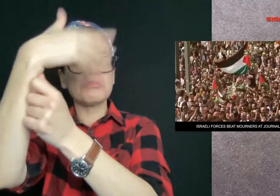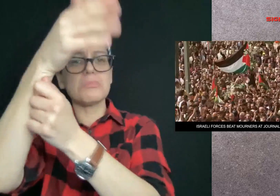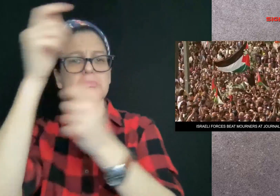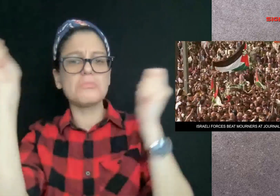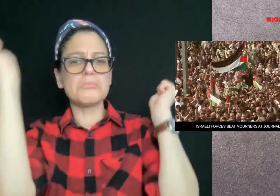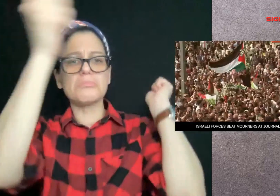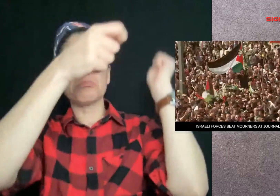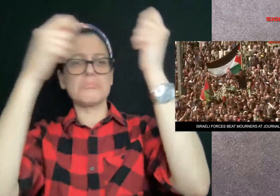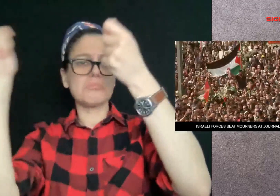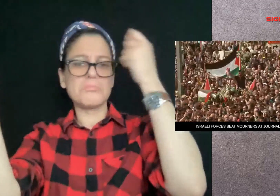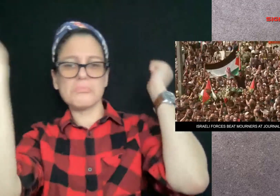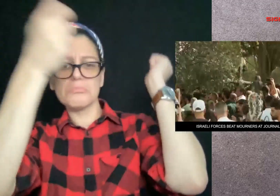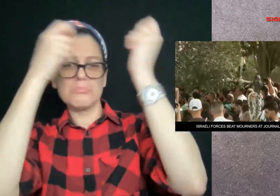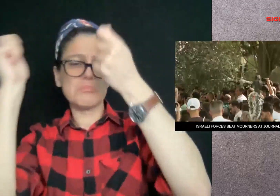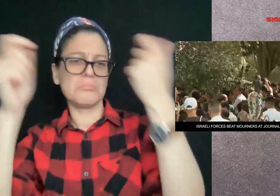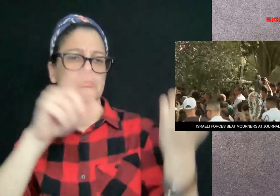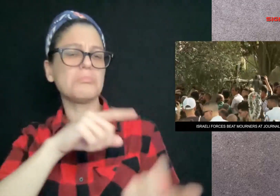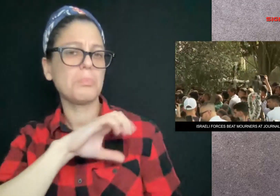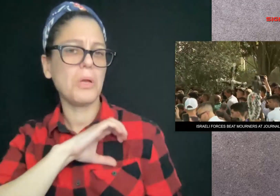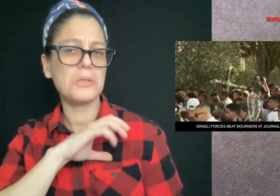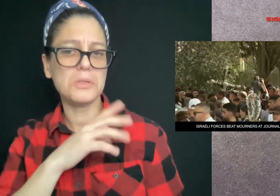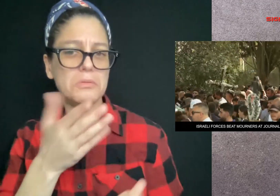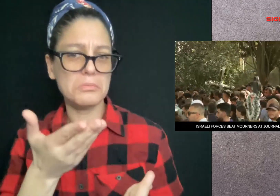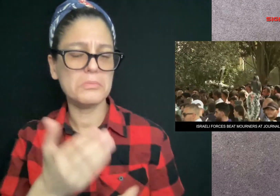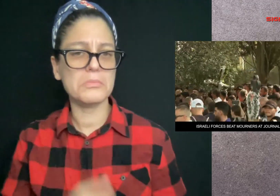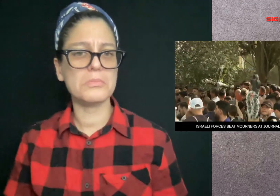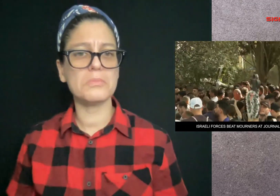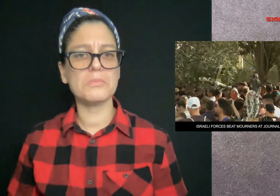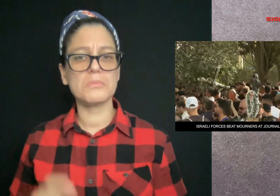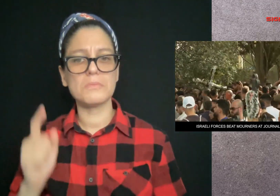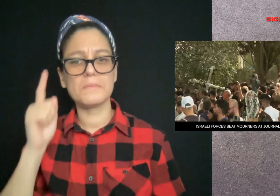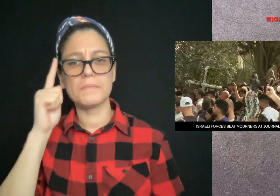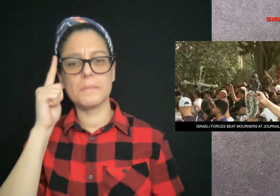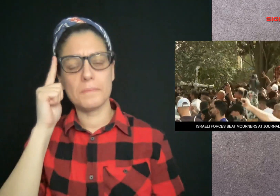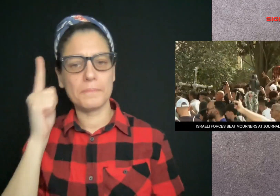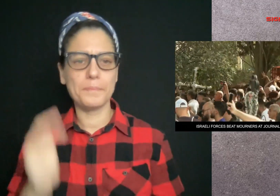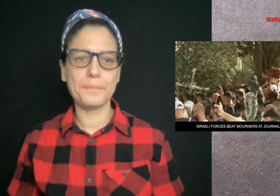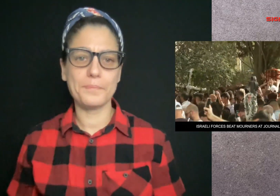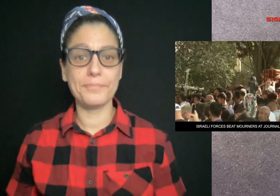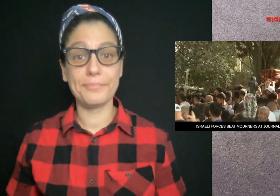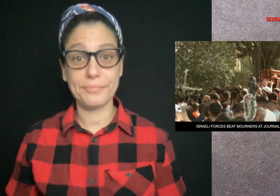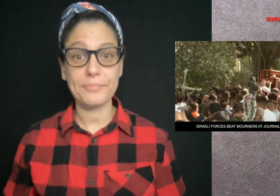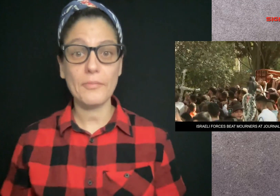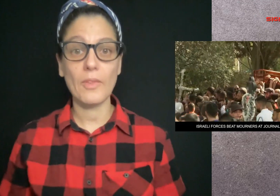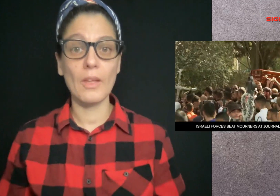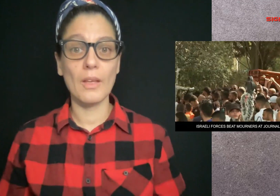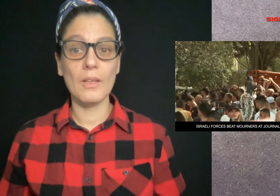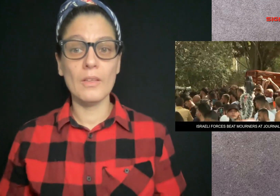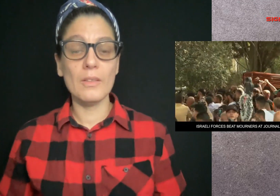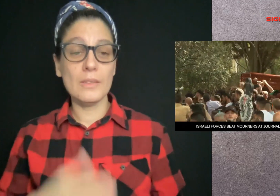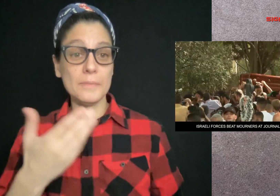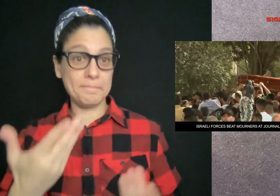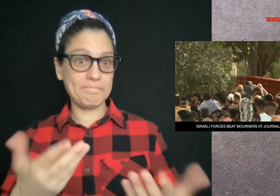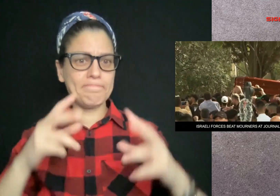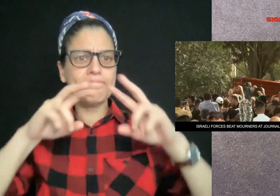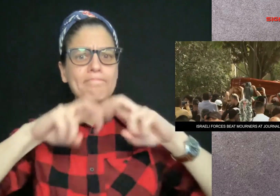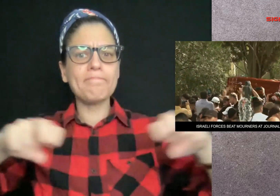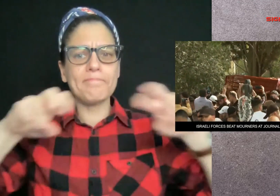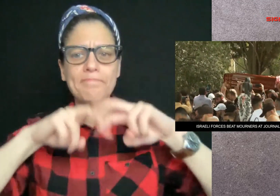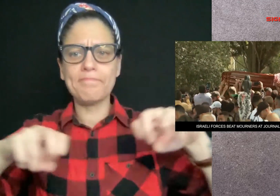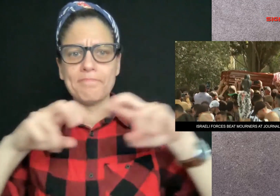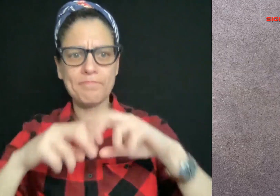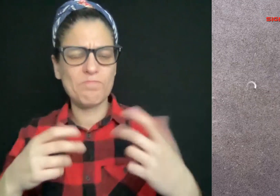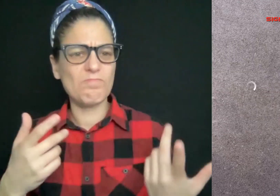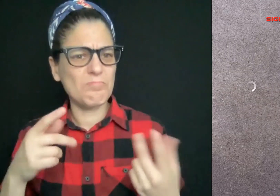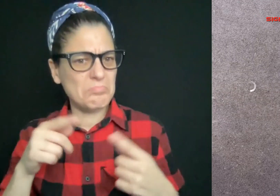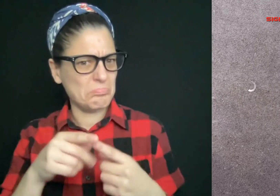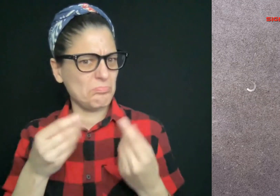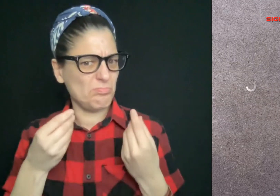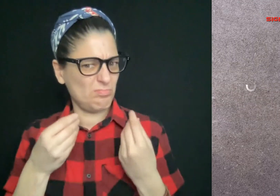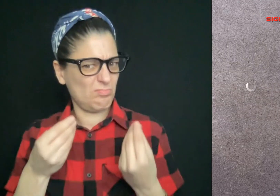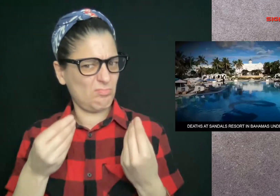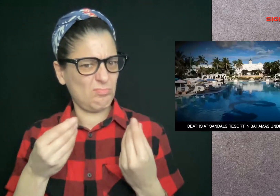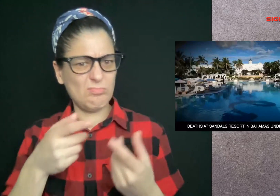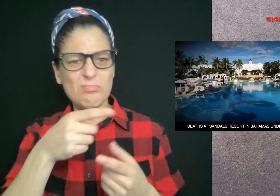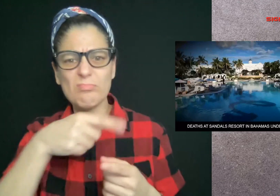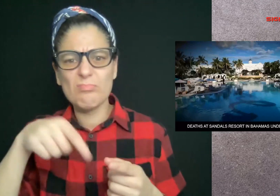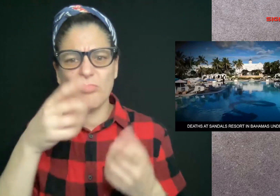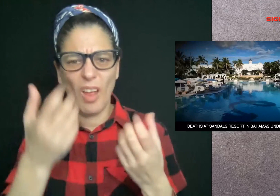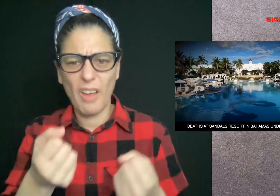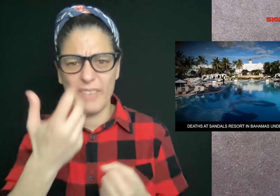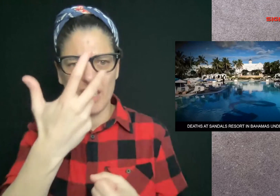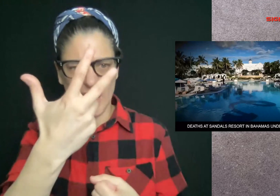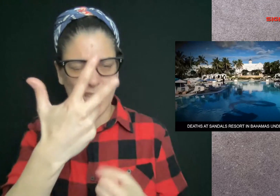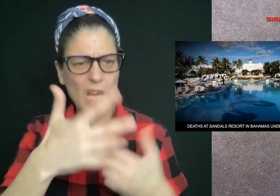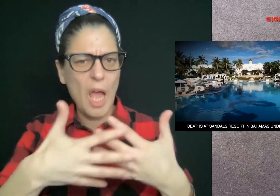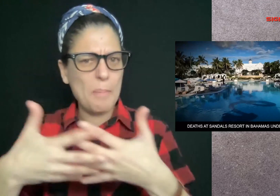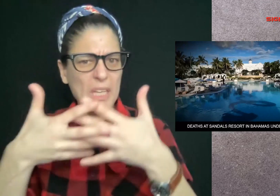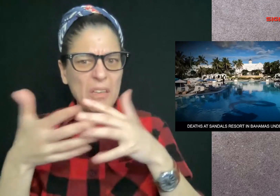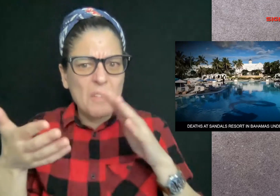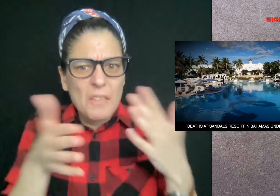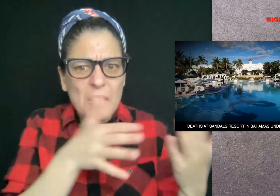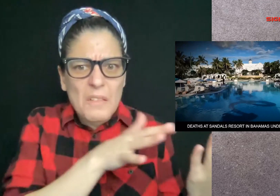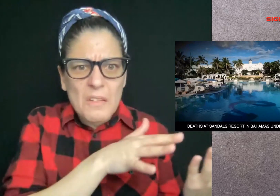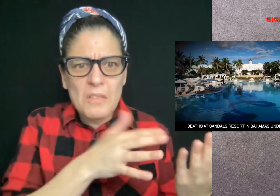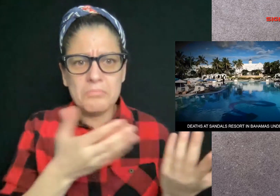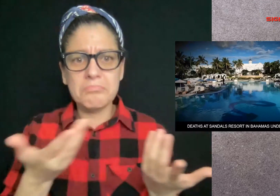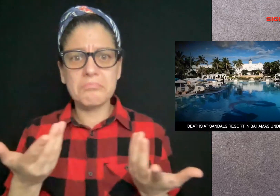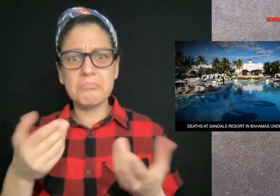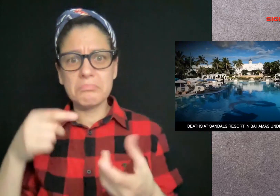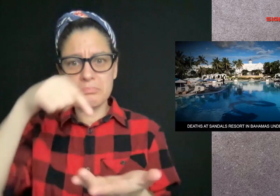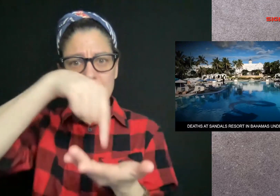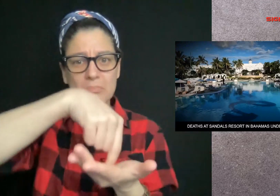and flags thrown at police the investigation into the mysterious deaths